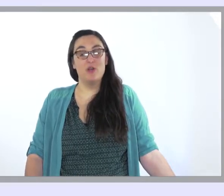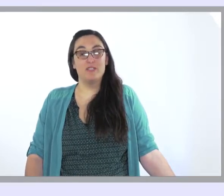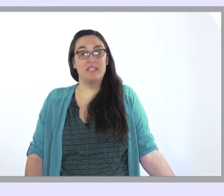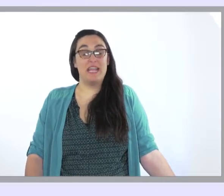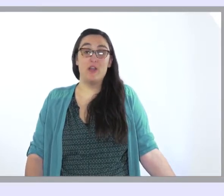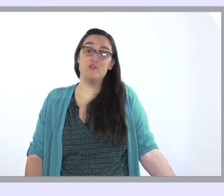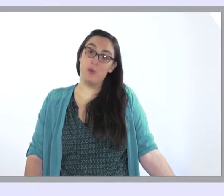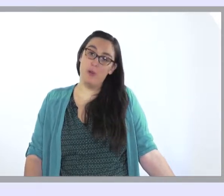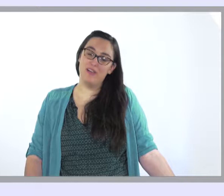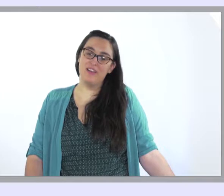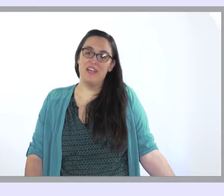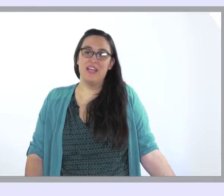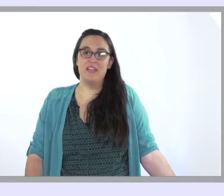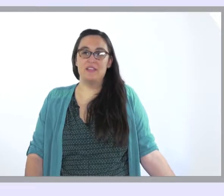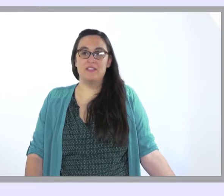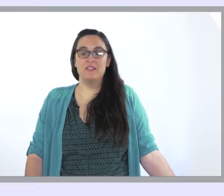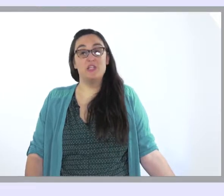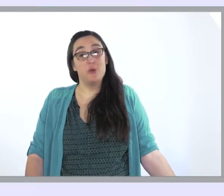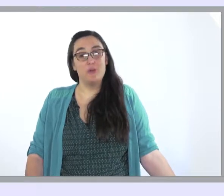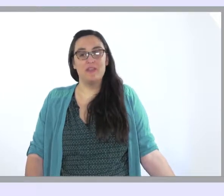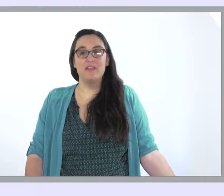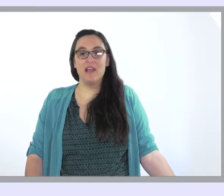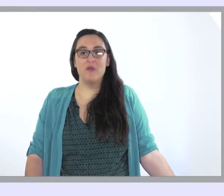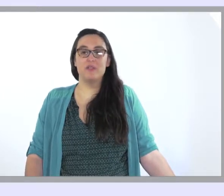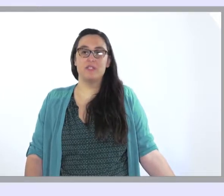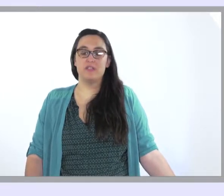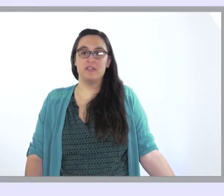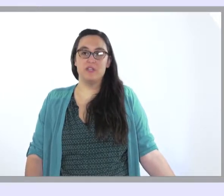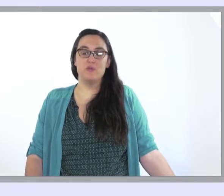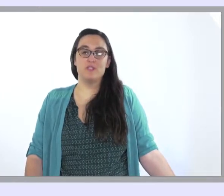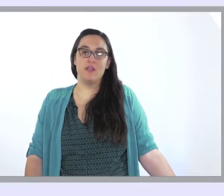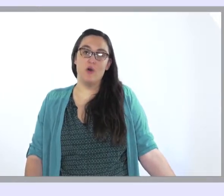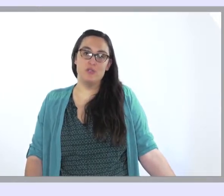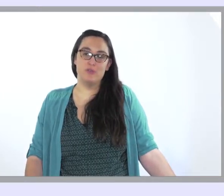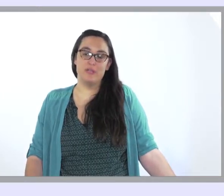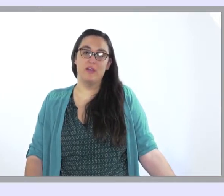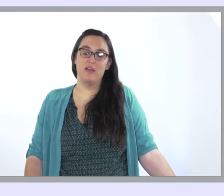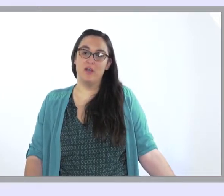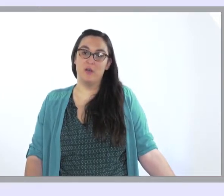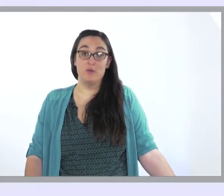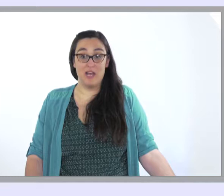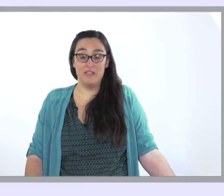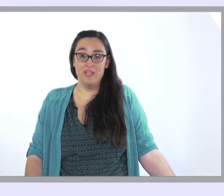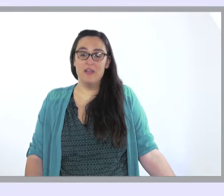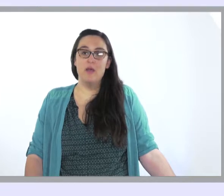It is not that they cannot talk, but they talk in a language that doesn't use an auditory modality,